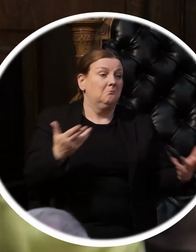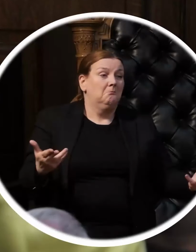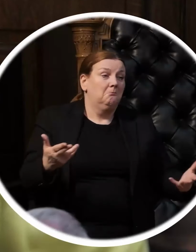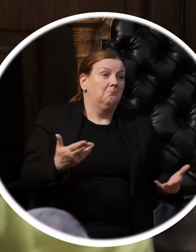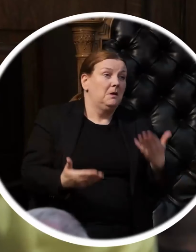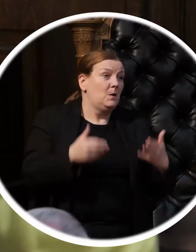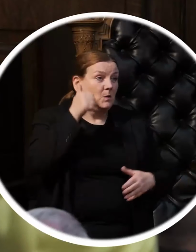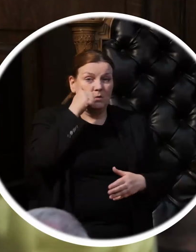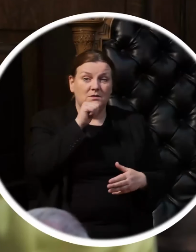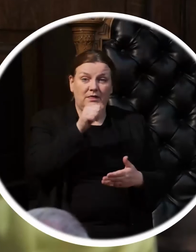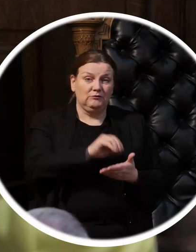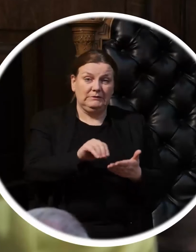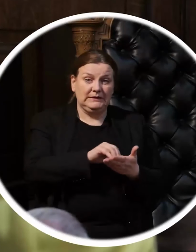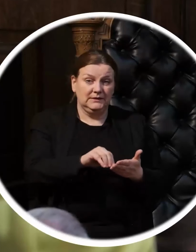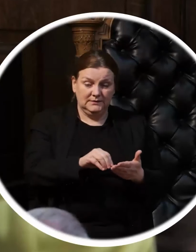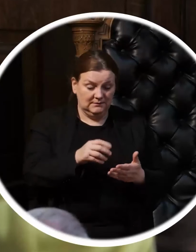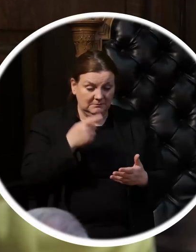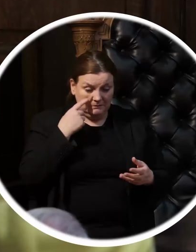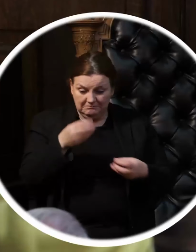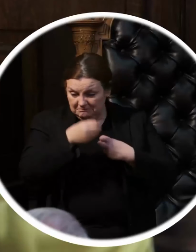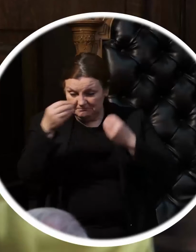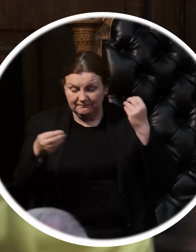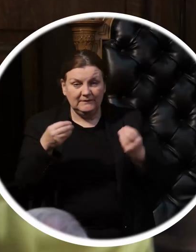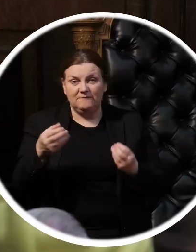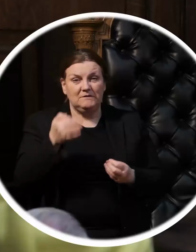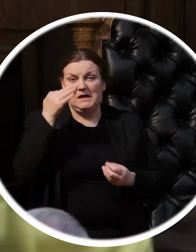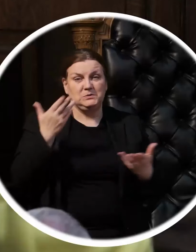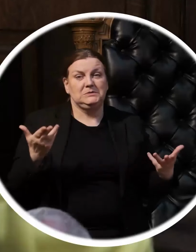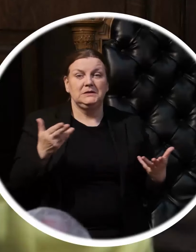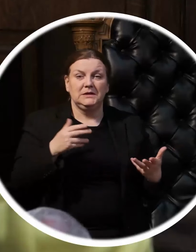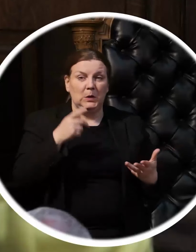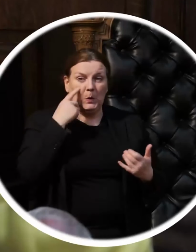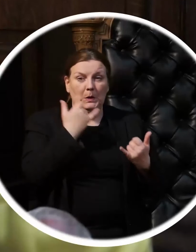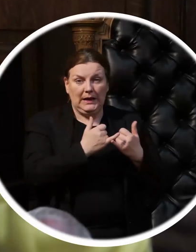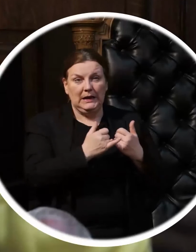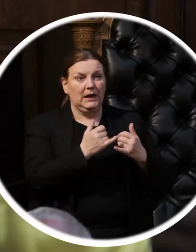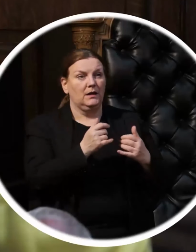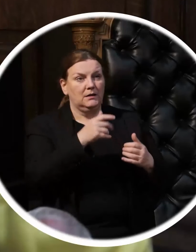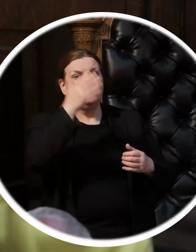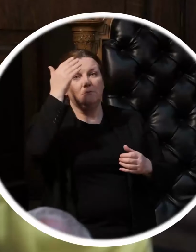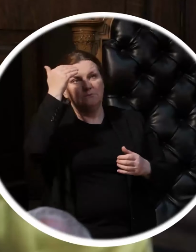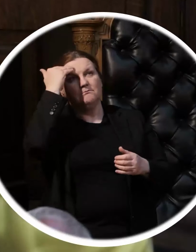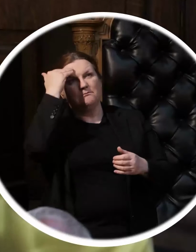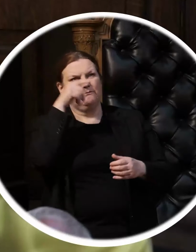It's not written anywhere that I have managed to find. We've automatically assumed that they're made from stone. But again, it's a really nice feature.